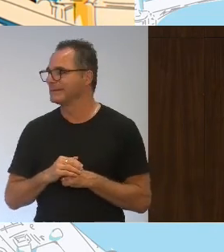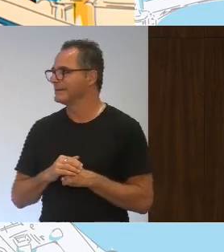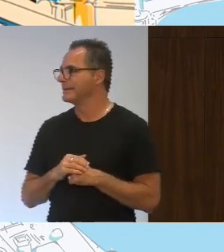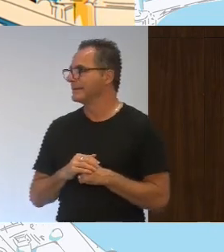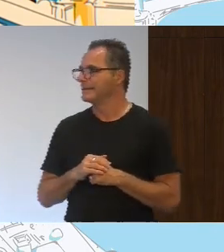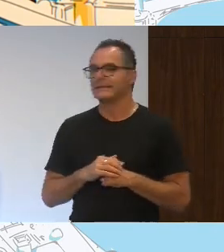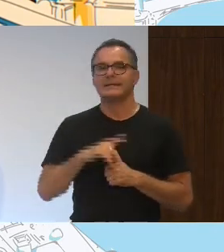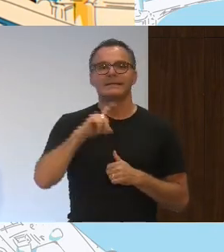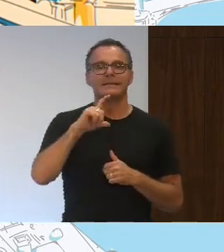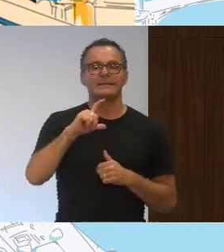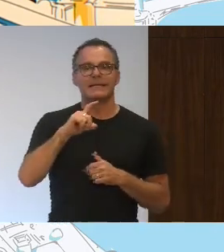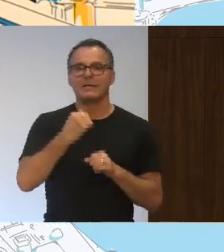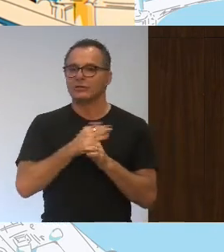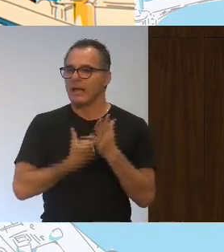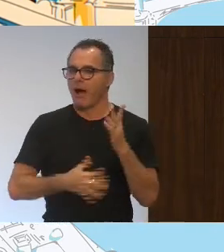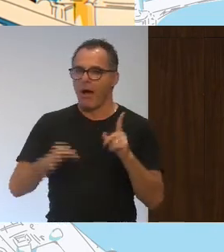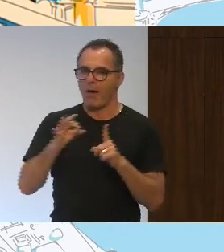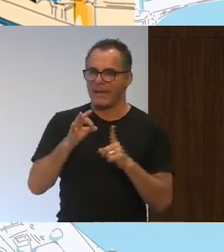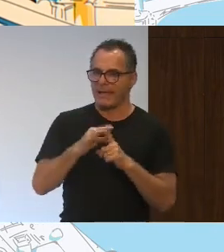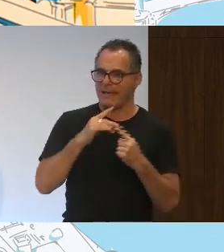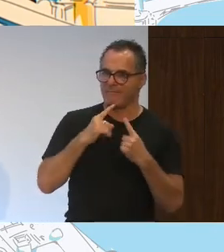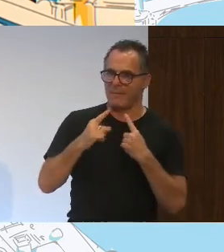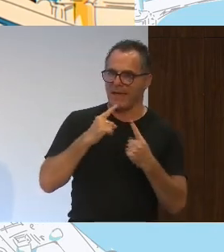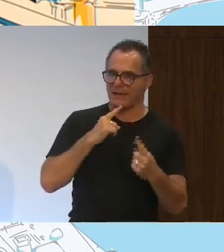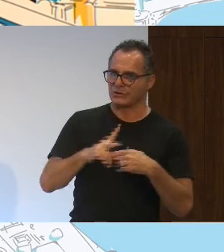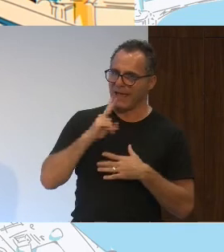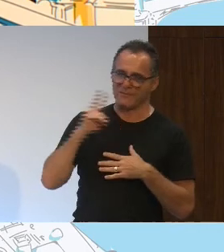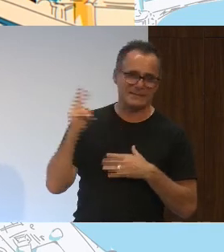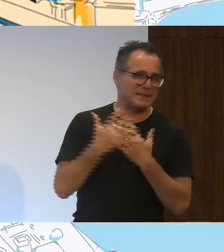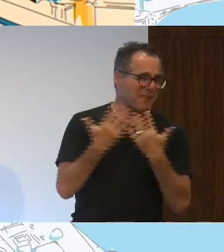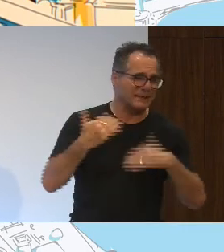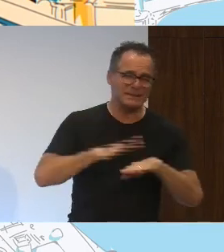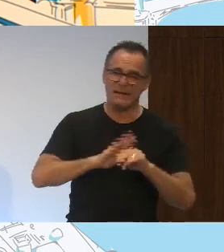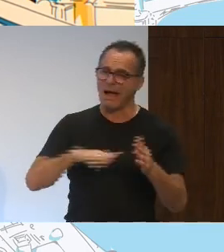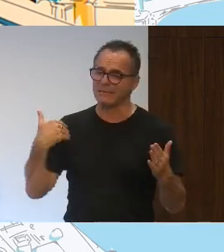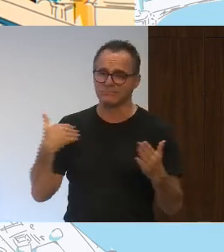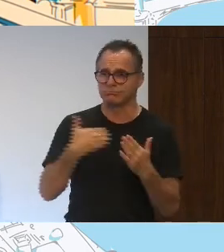and I've seen that in many guises many times over the last picture, the last ten years.